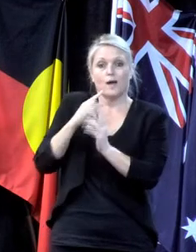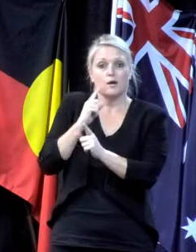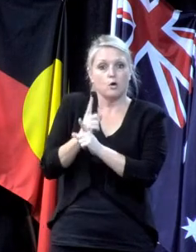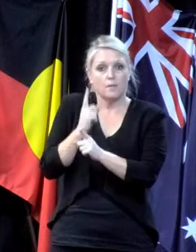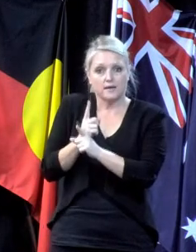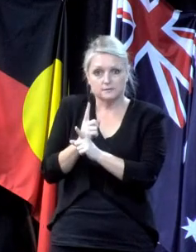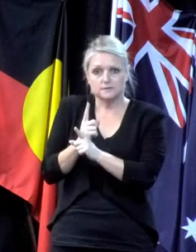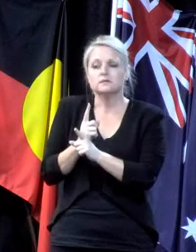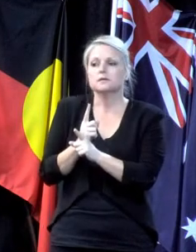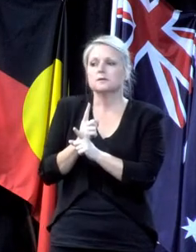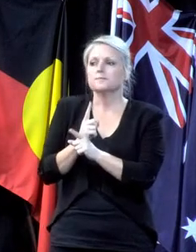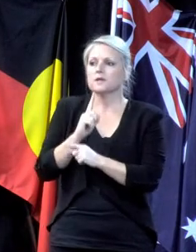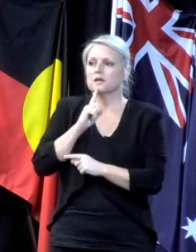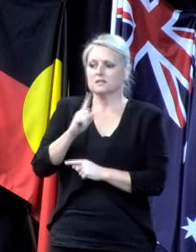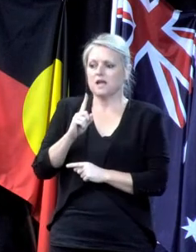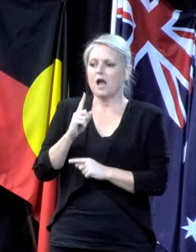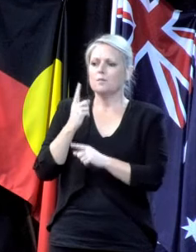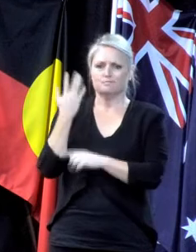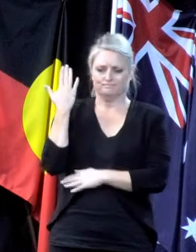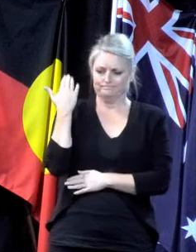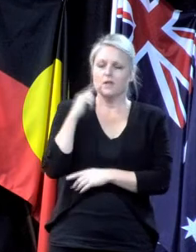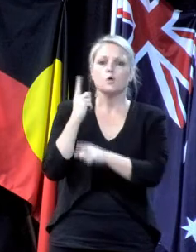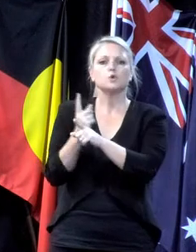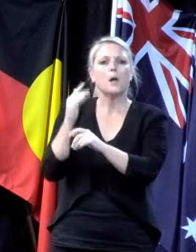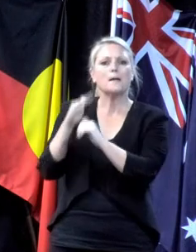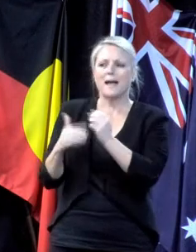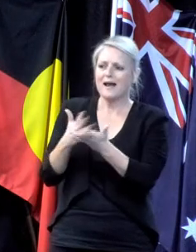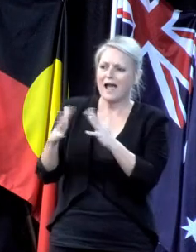we’re doing with engagement with students, the key is keeping students